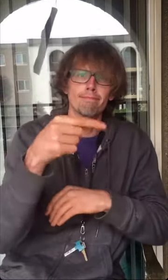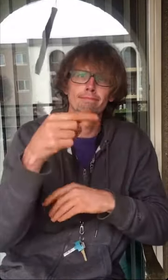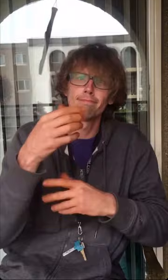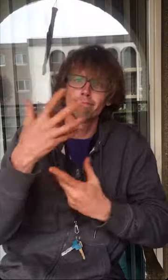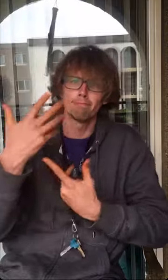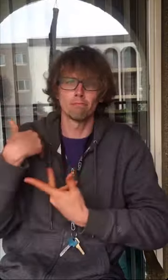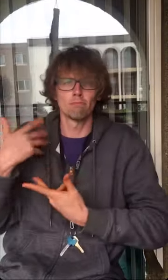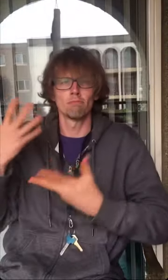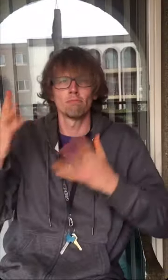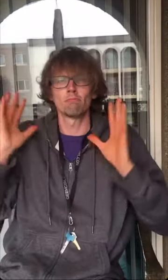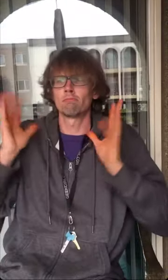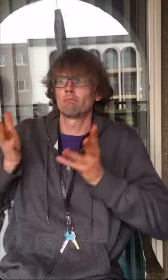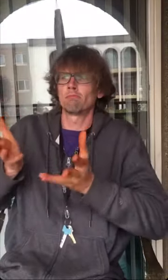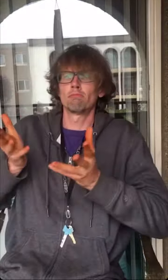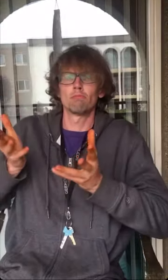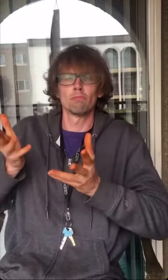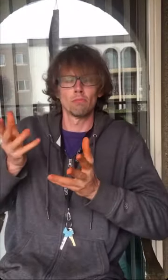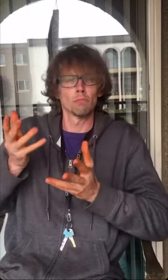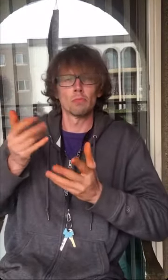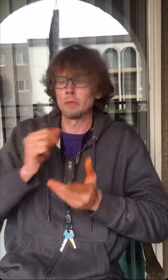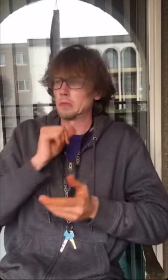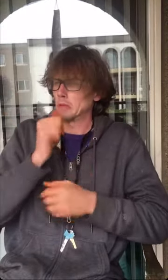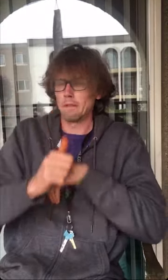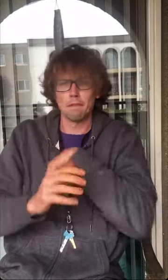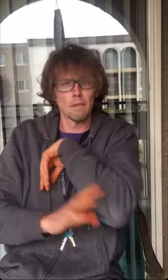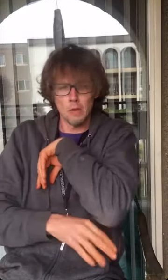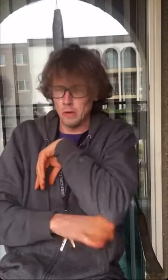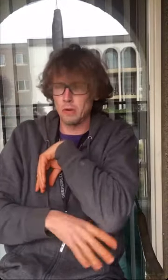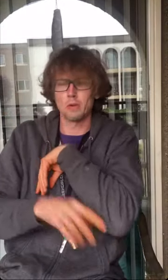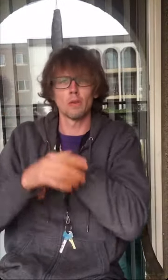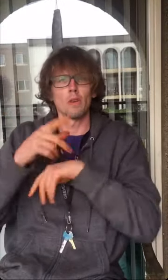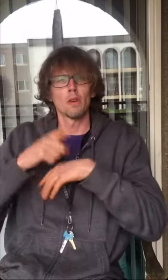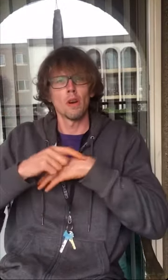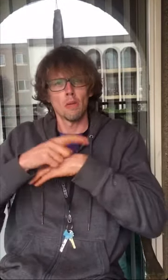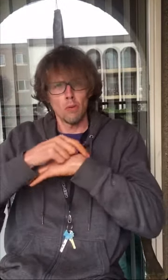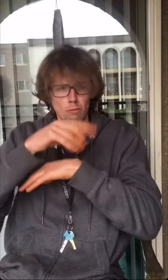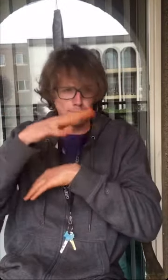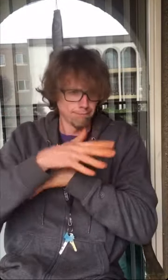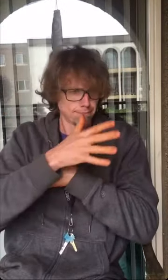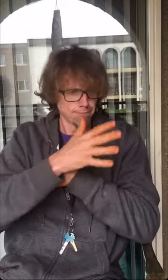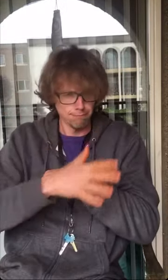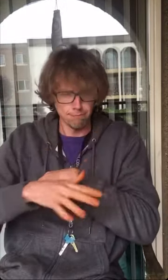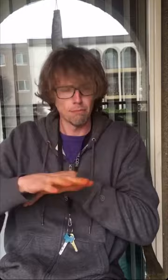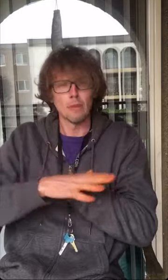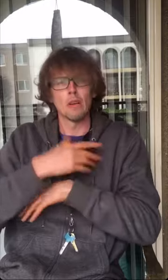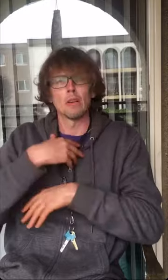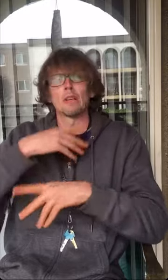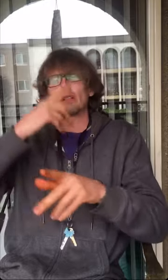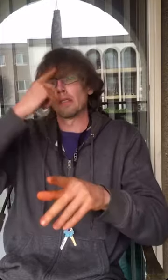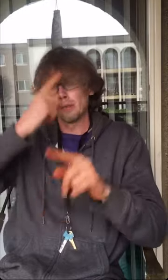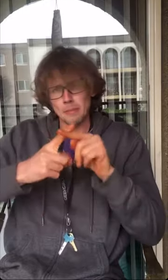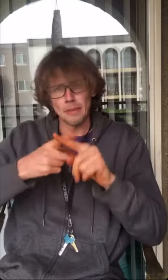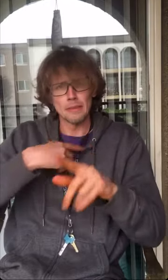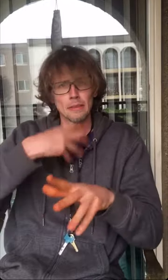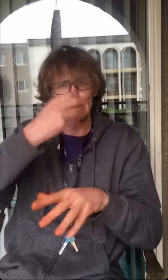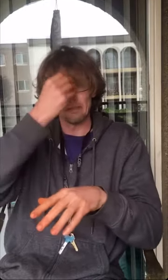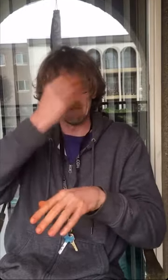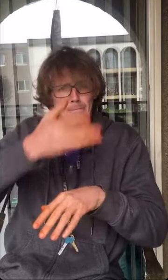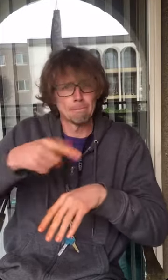but let it be implicit in the form. So, it's not Fall. The caterpillar did it. Oh, I forgot to add...